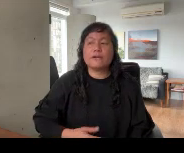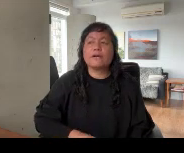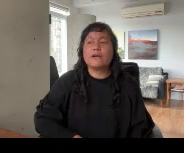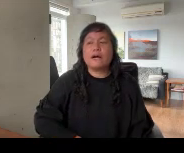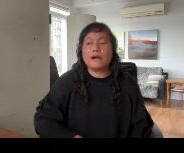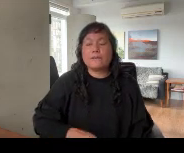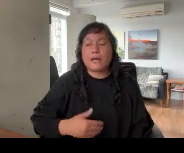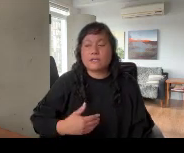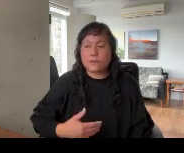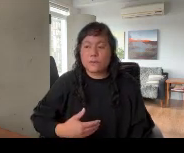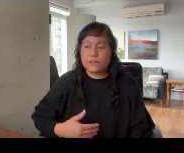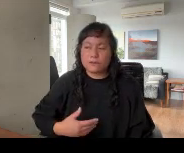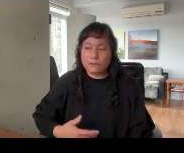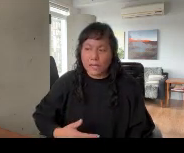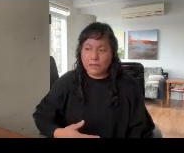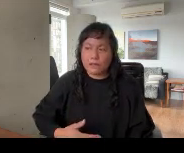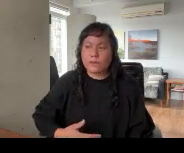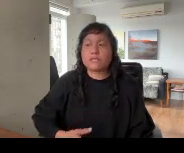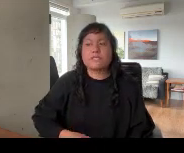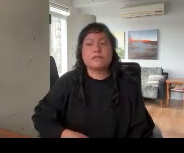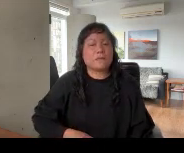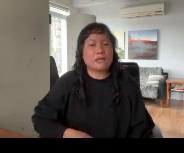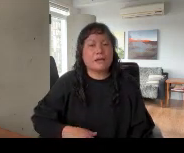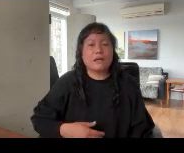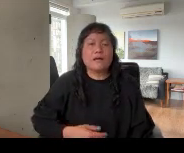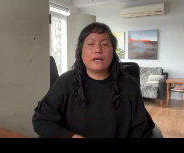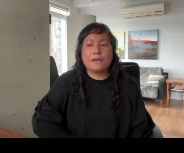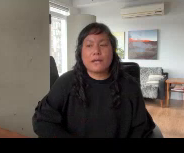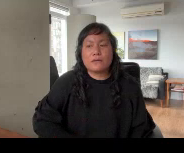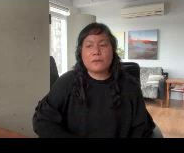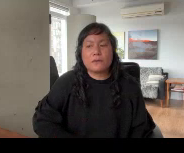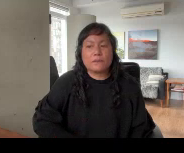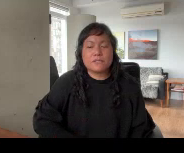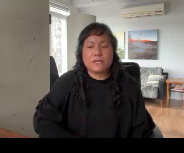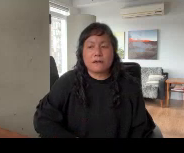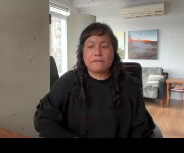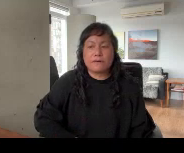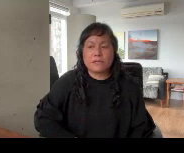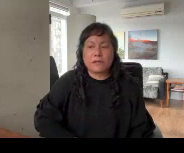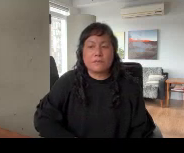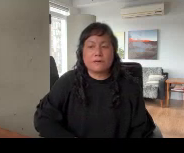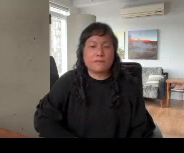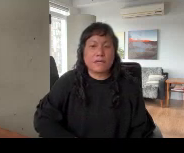Dyer as quoted in "Locating queerness in the media" and the quote comes from a document